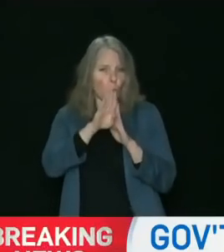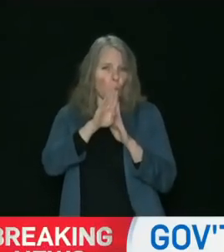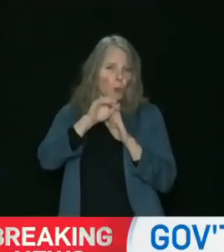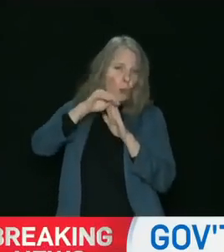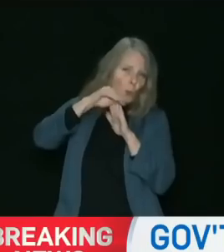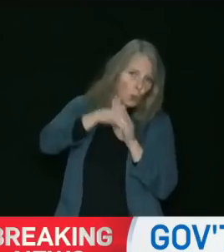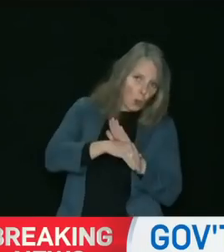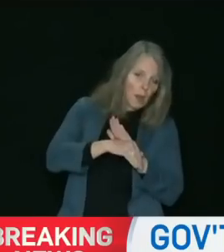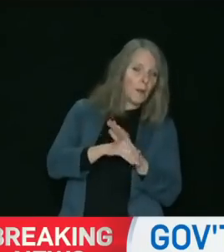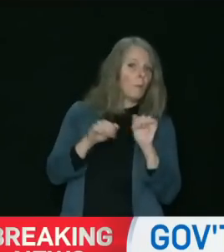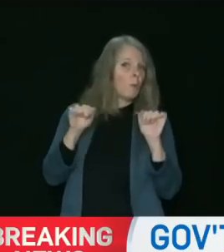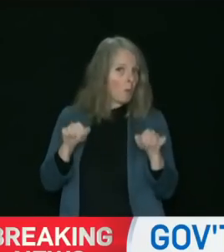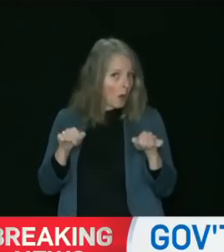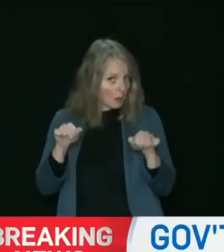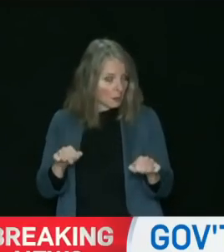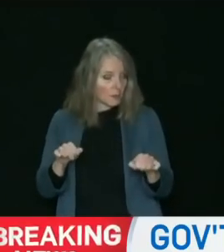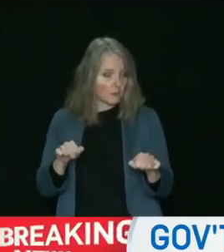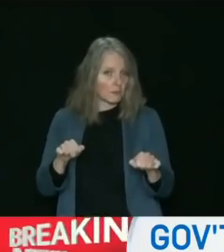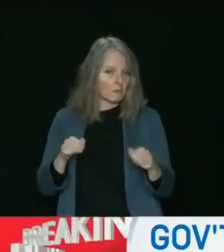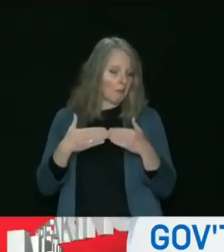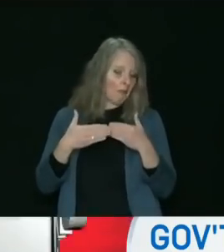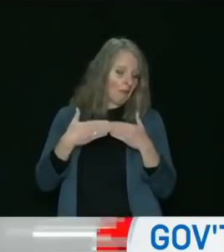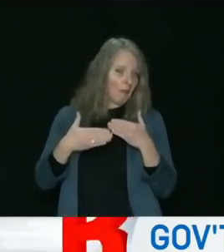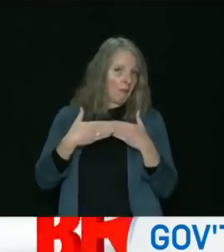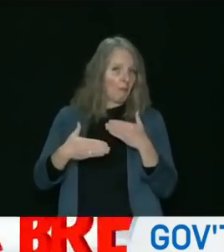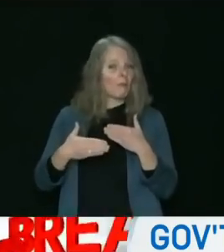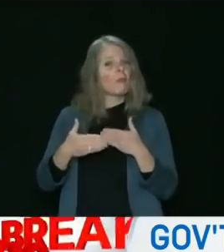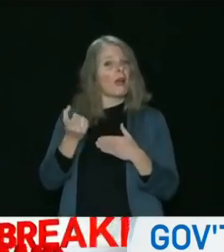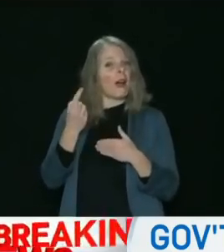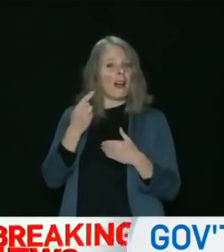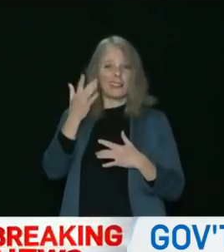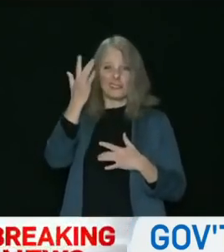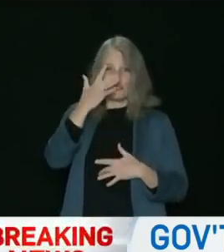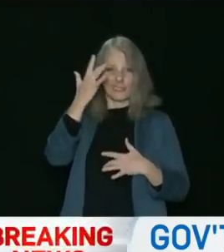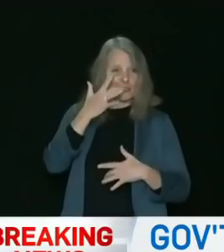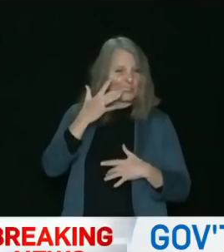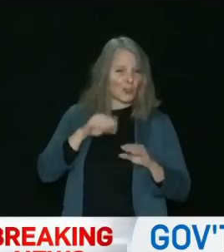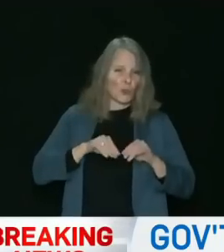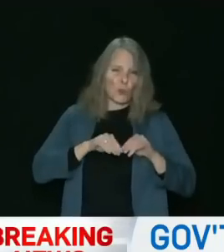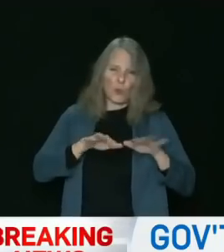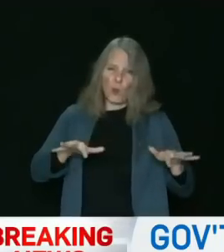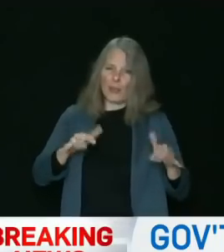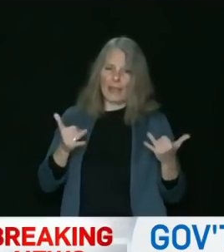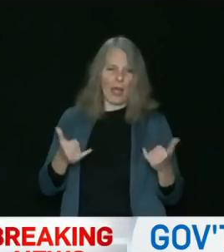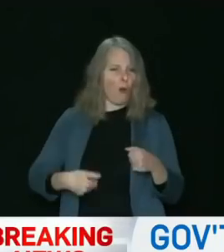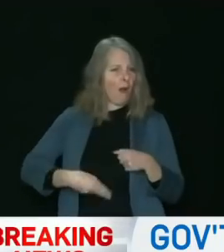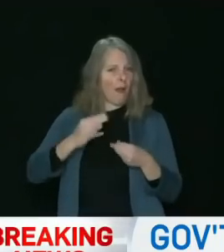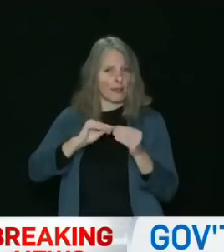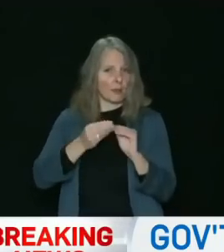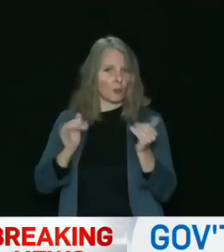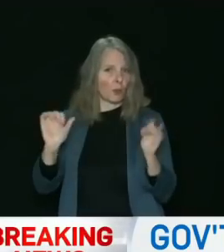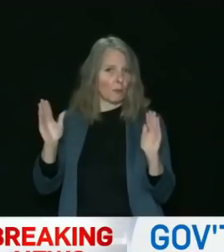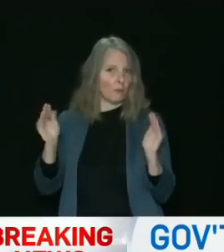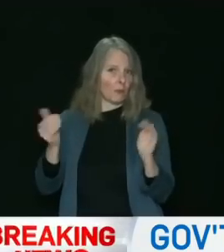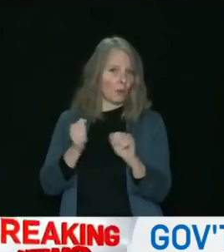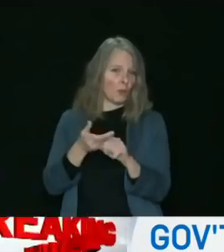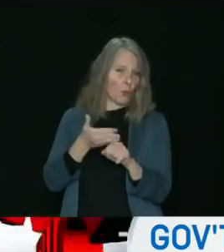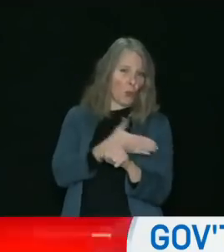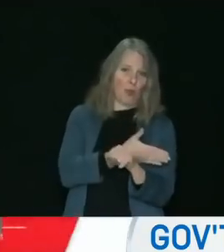SLIDE 14. WHILE CANADA COULD ATTAIN A PEAK AND THEN A DECLINE OF A NUMBER